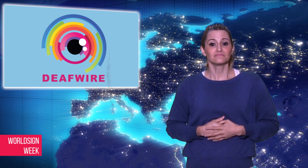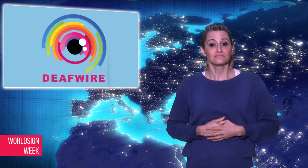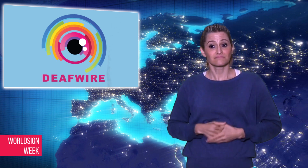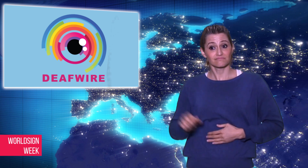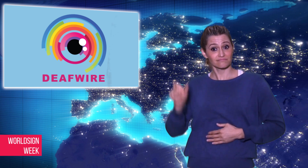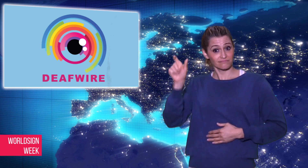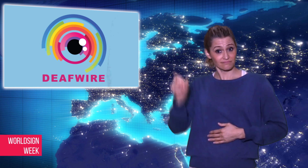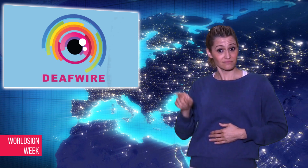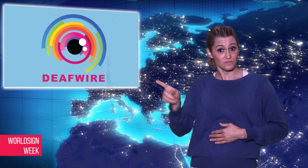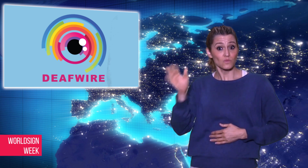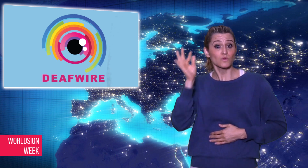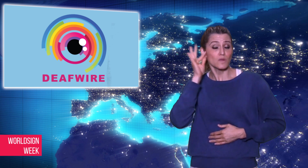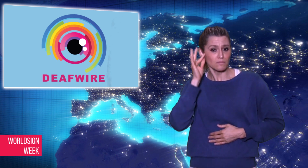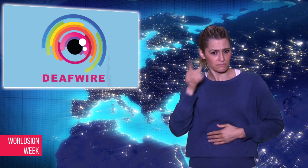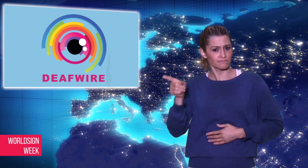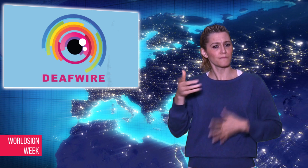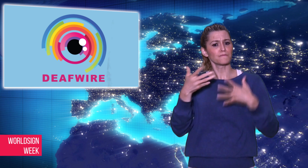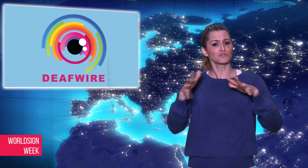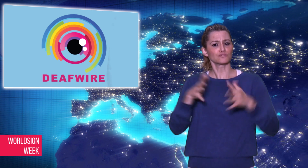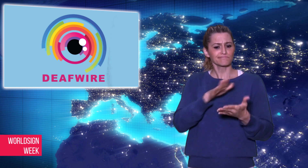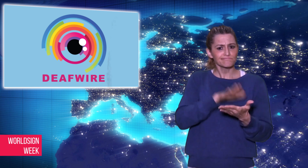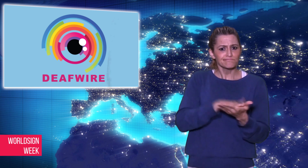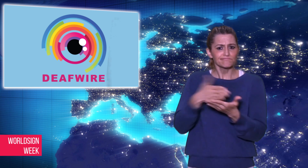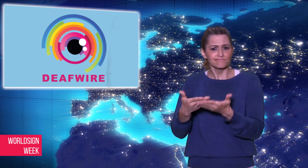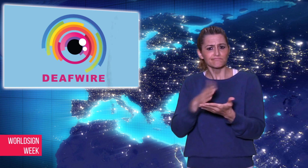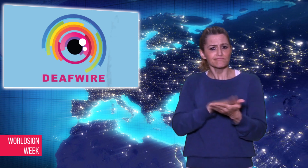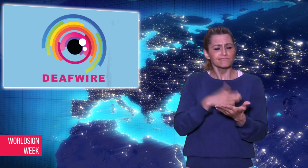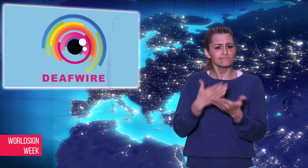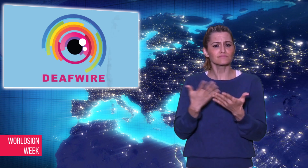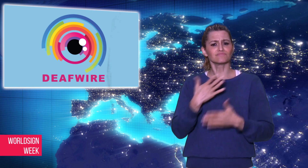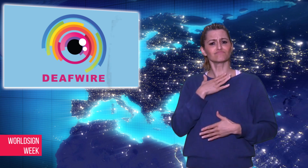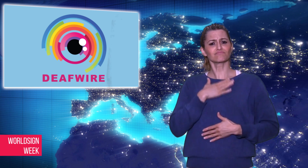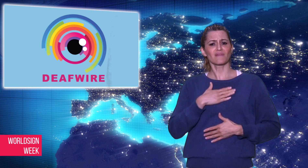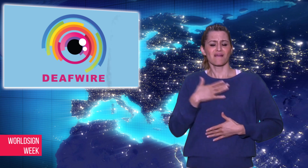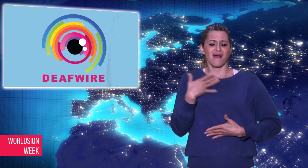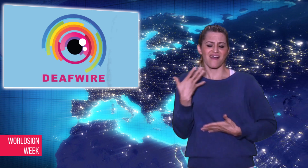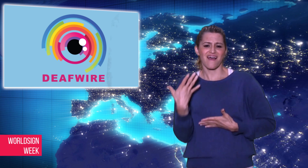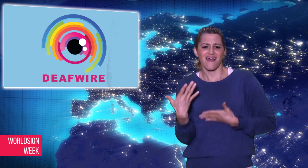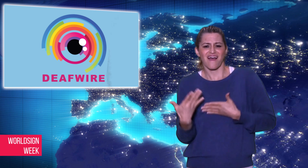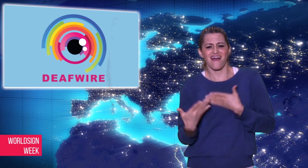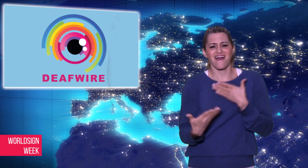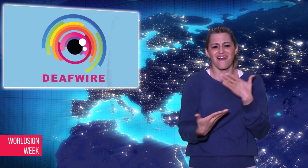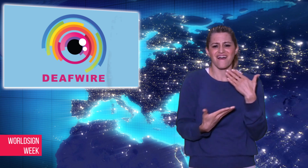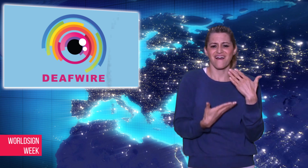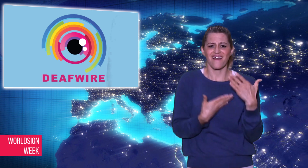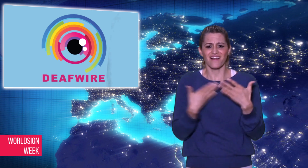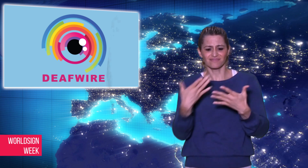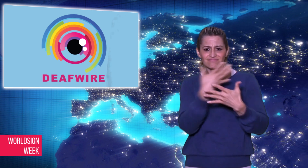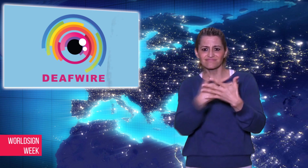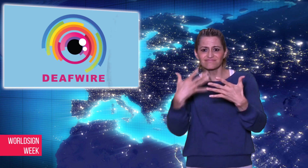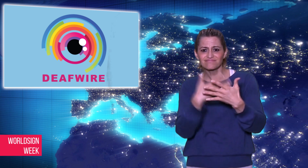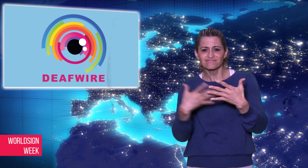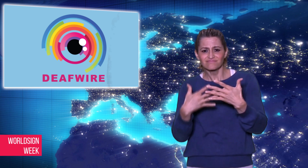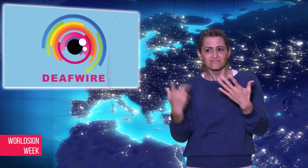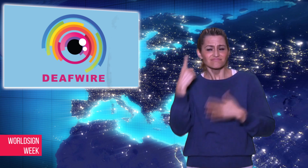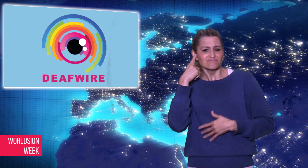different places on the same day.